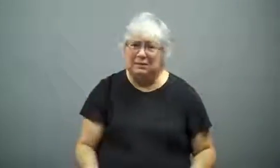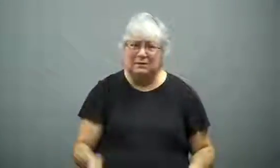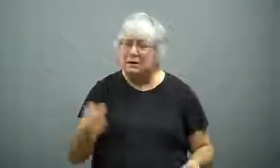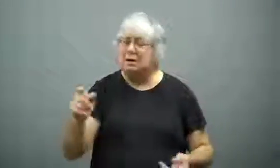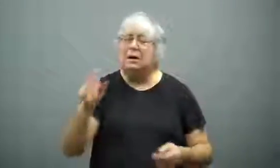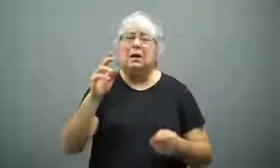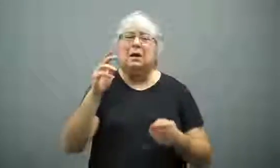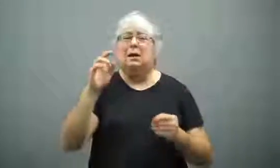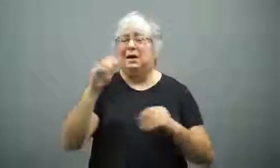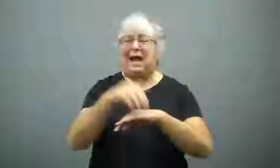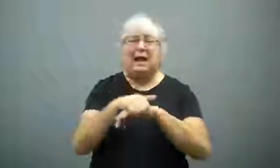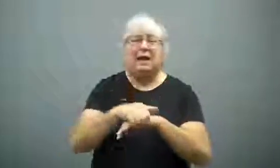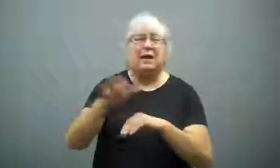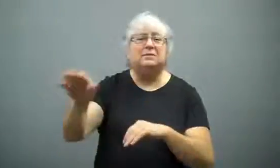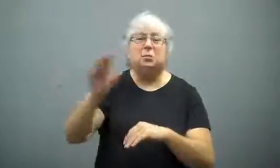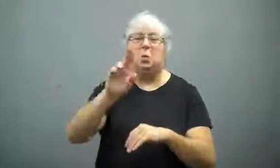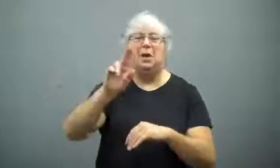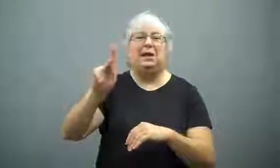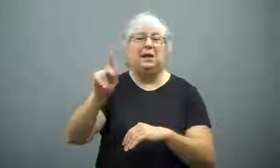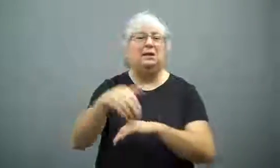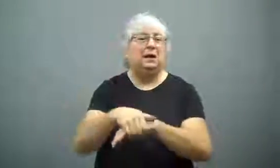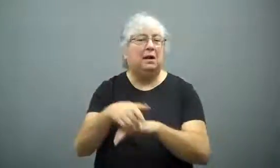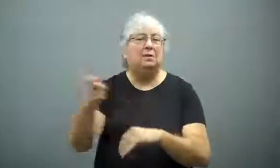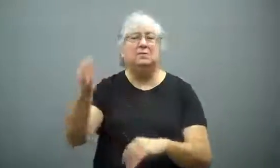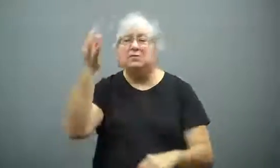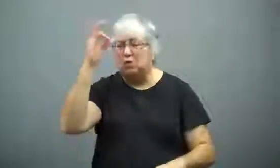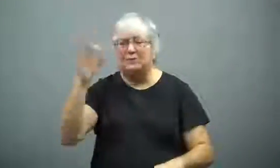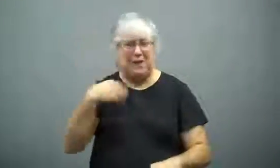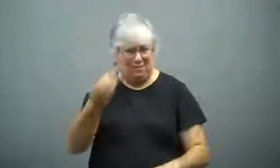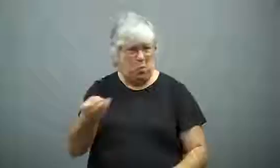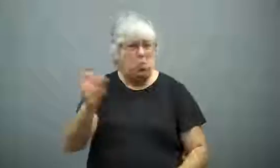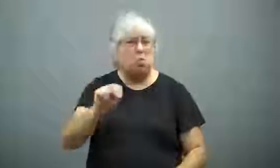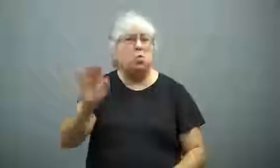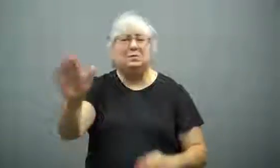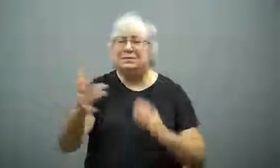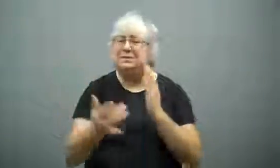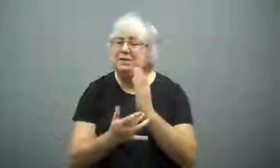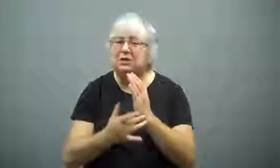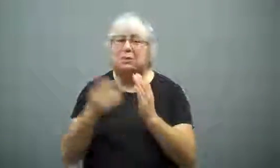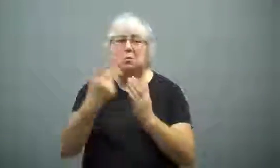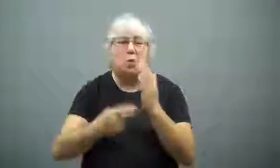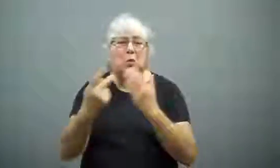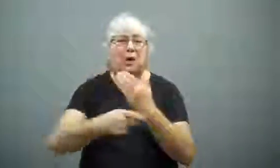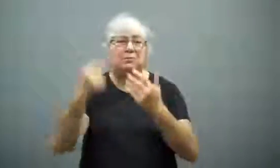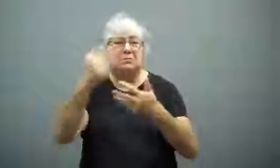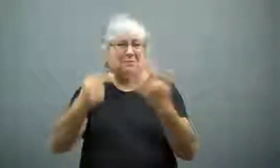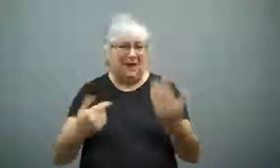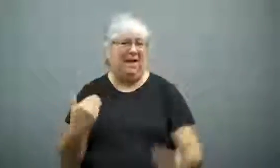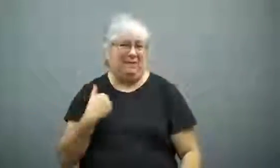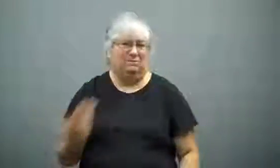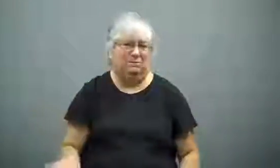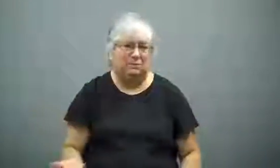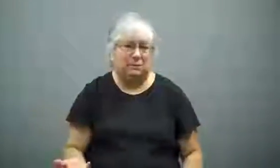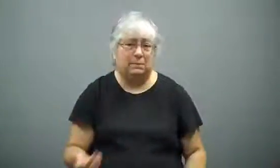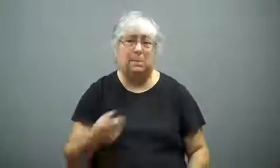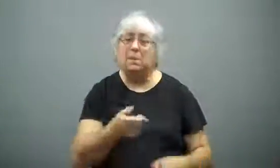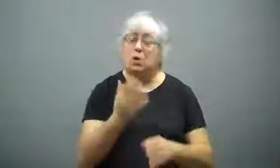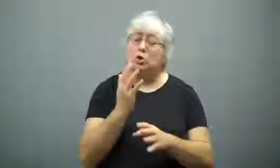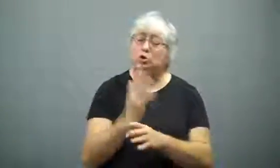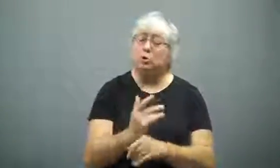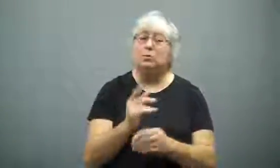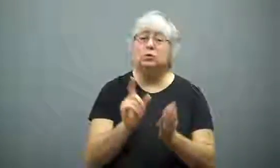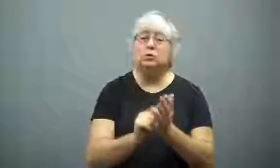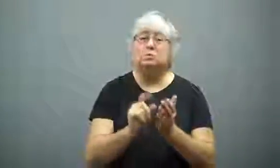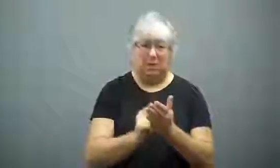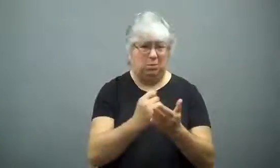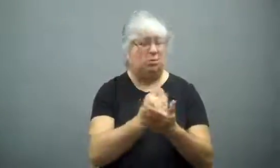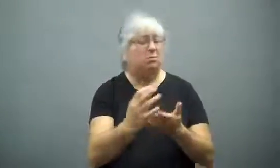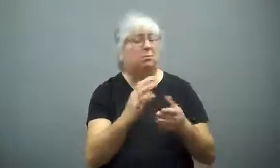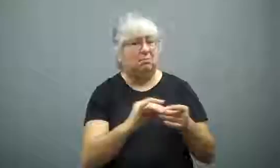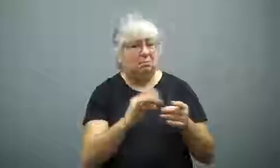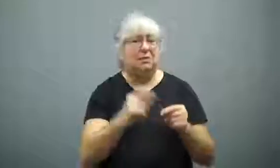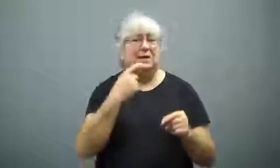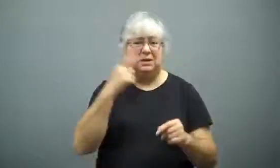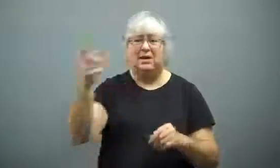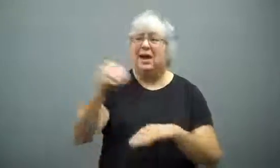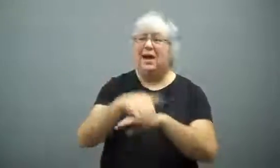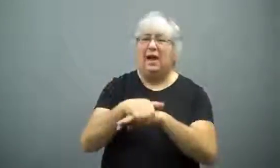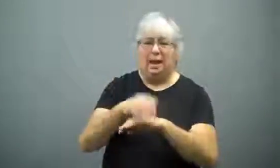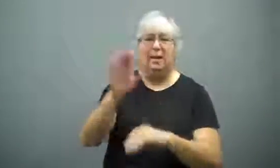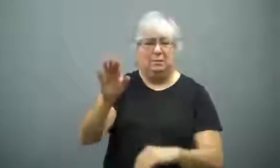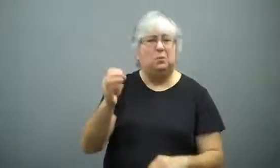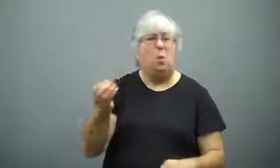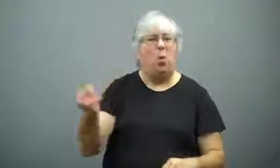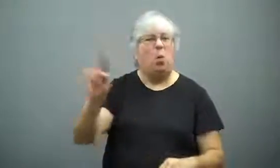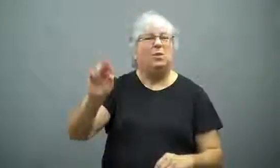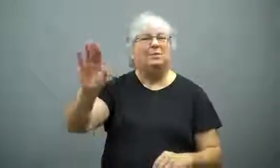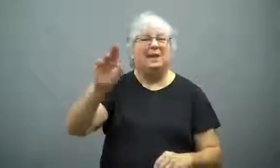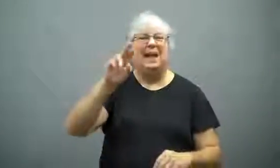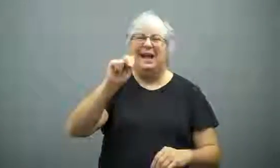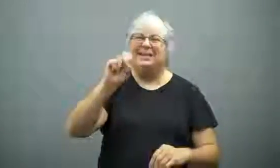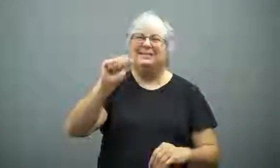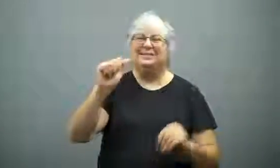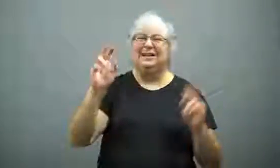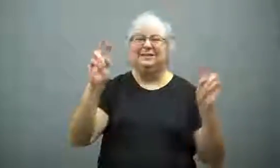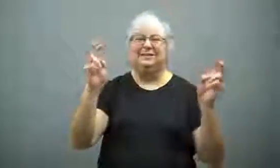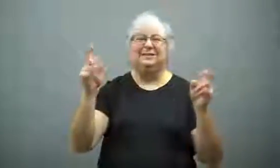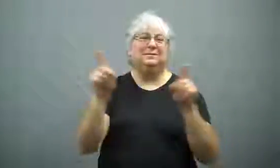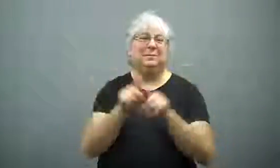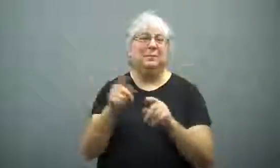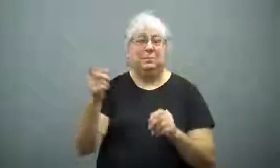The UK and France have their own technical programs just as the US does.